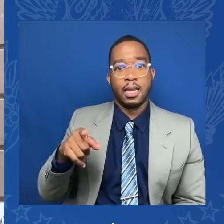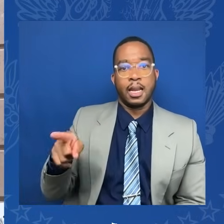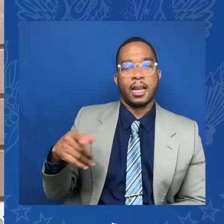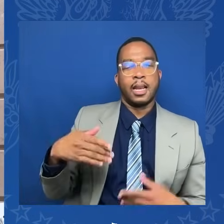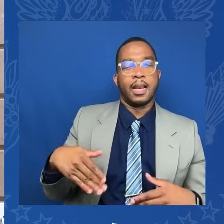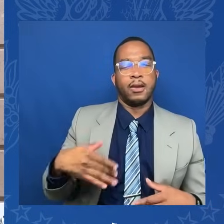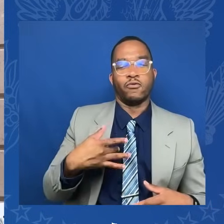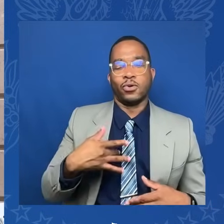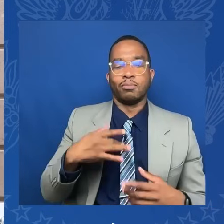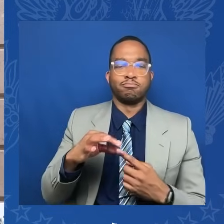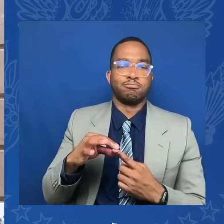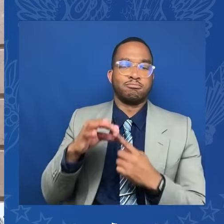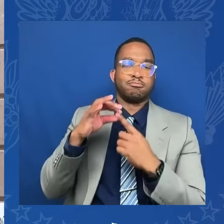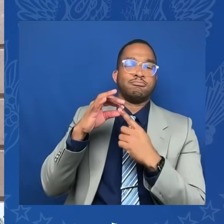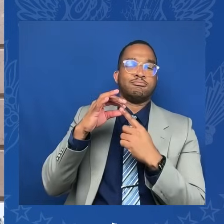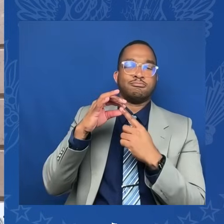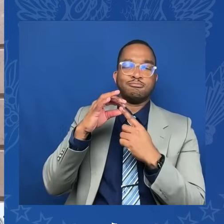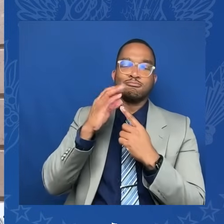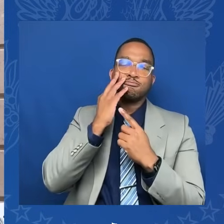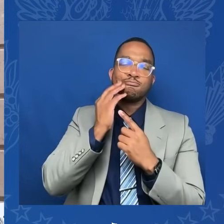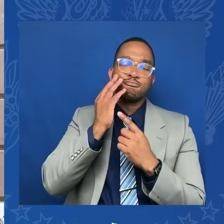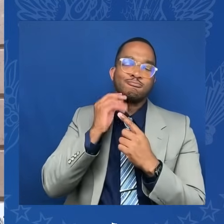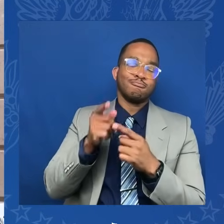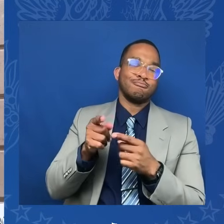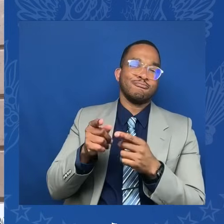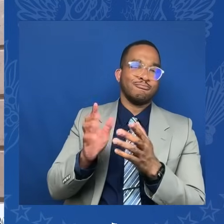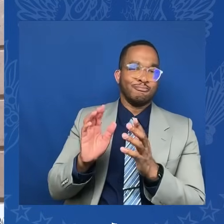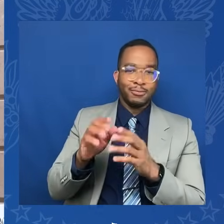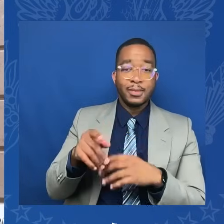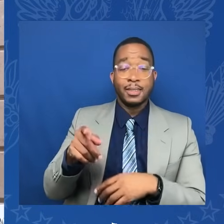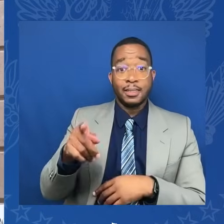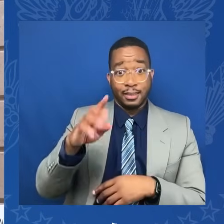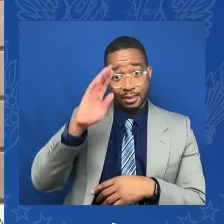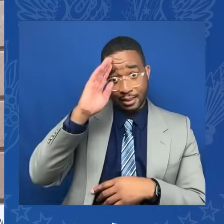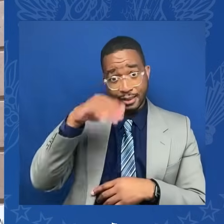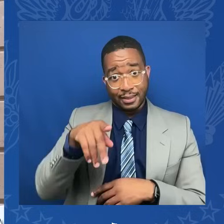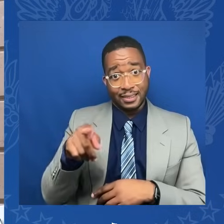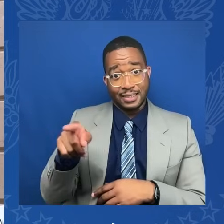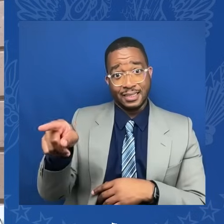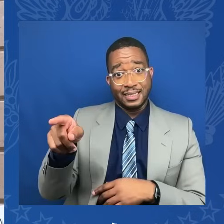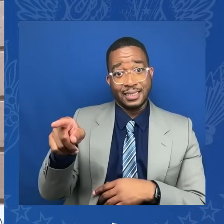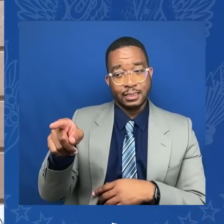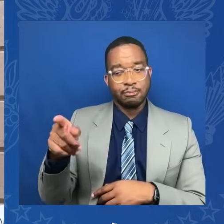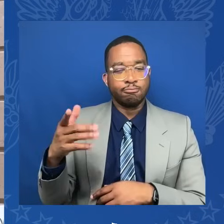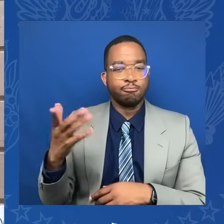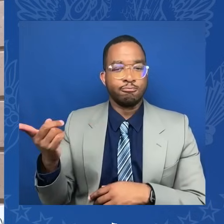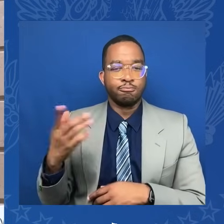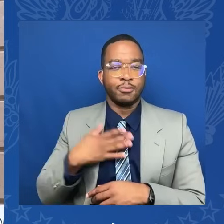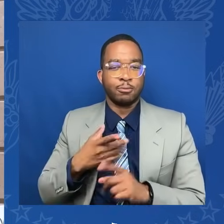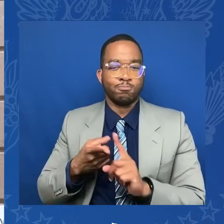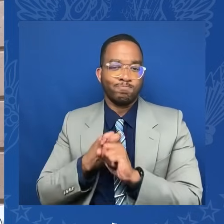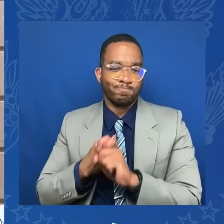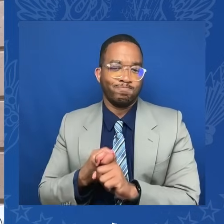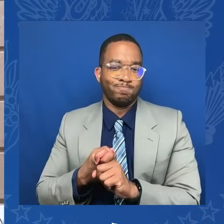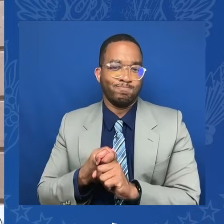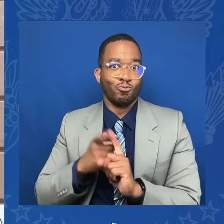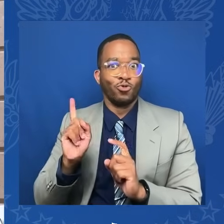You know, France was our first friend and remains our -- one of our best friends.